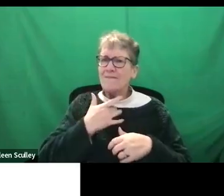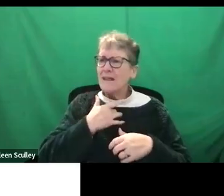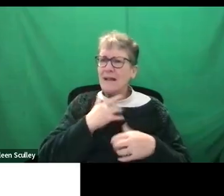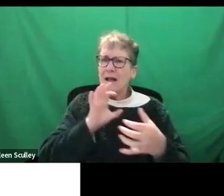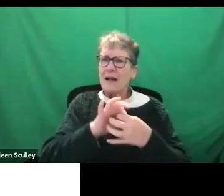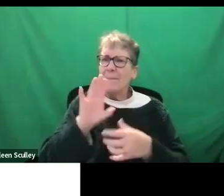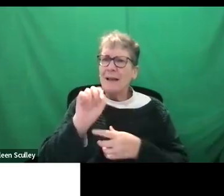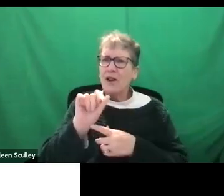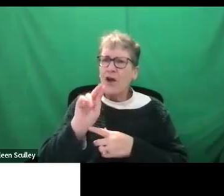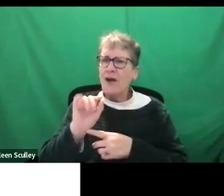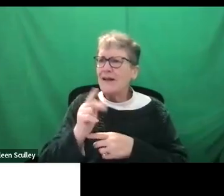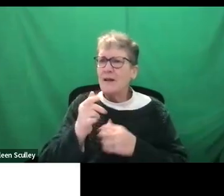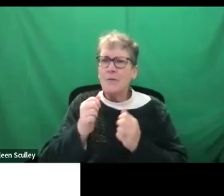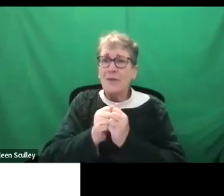They have a fear of isolation.